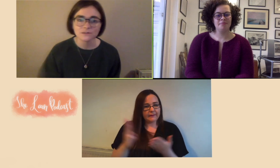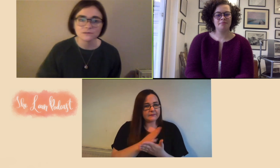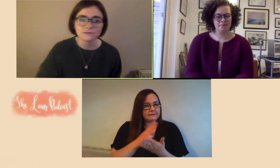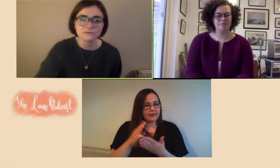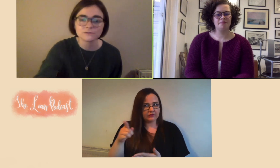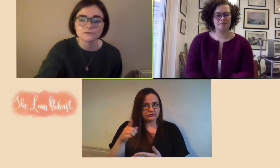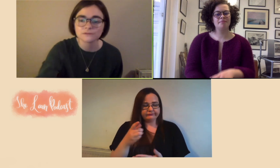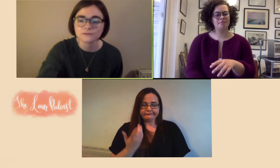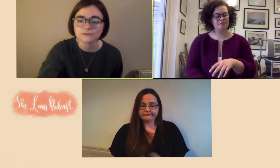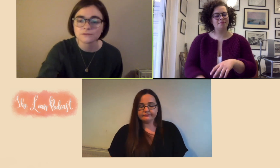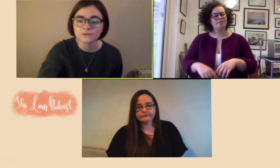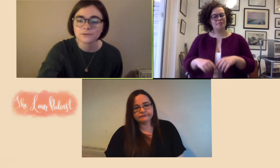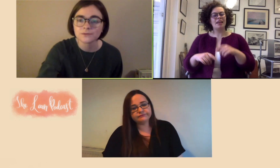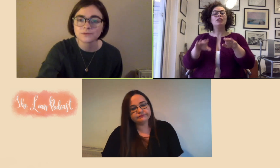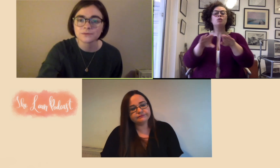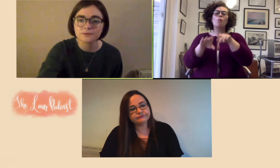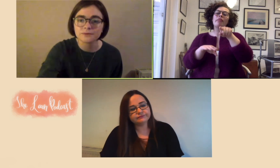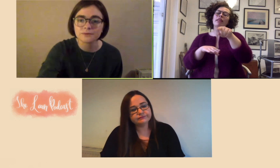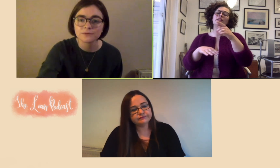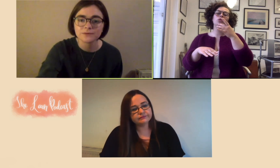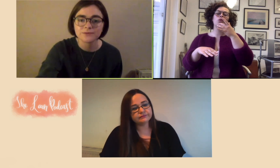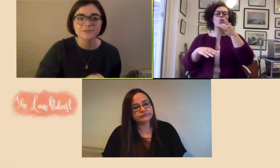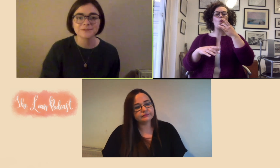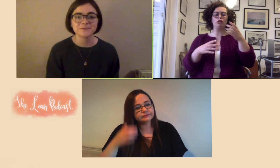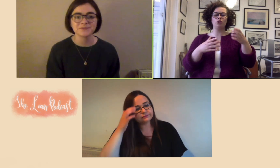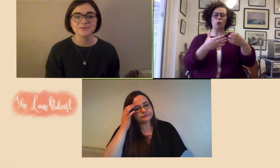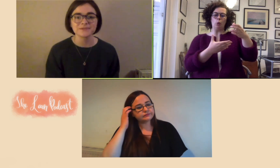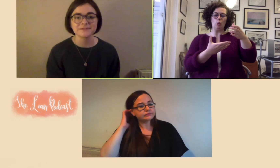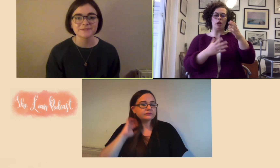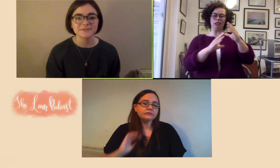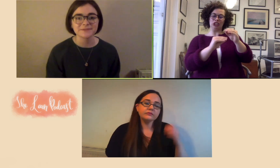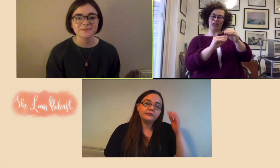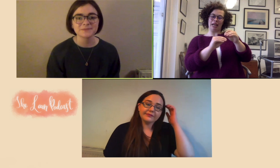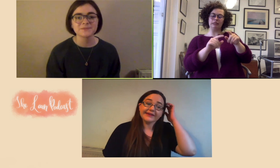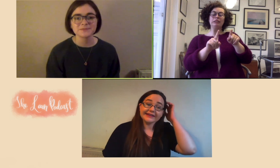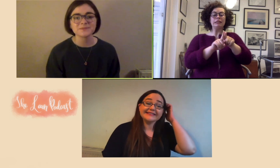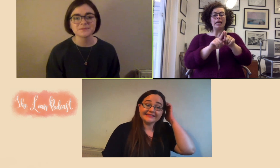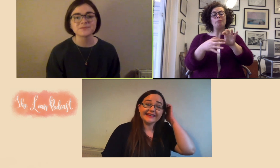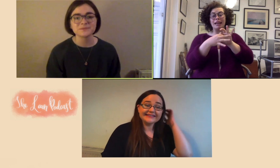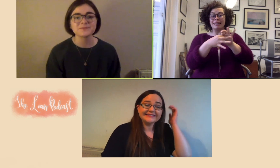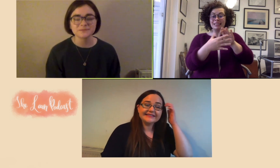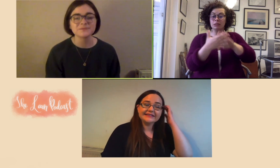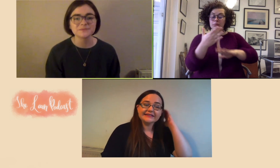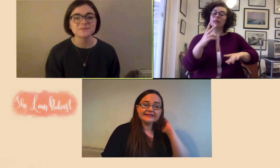and that's such a big part, yeah. And you know, that water cooler conversation